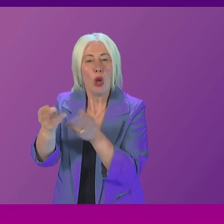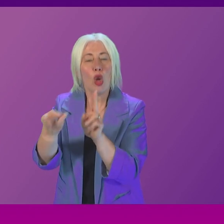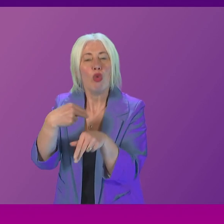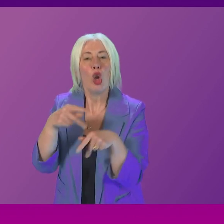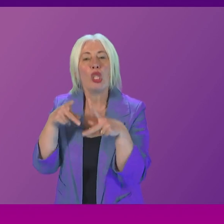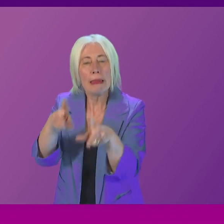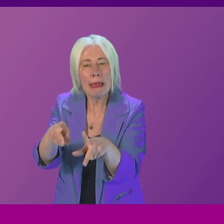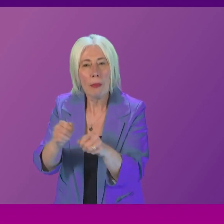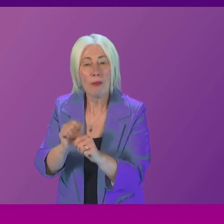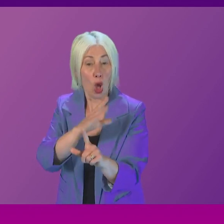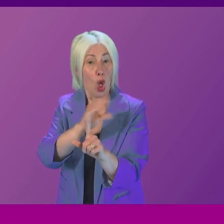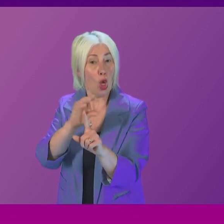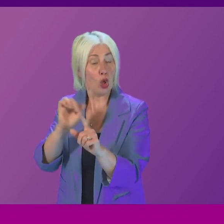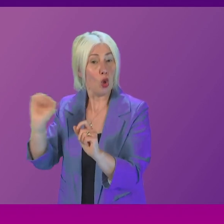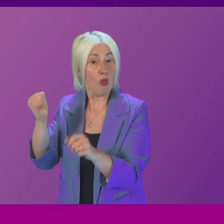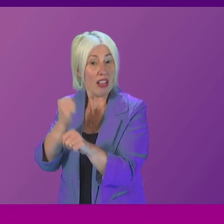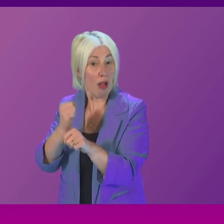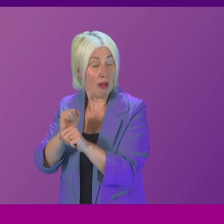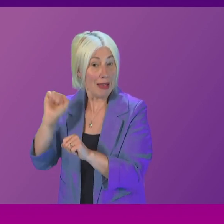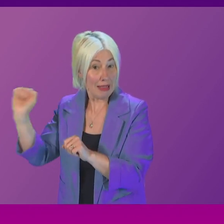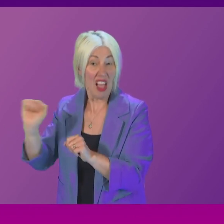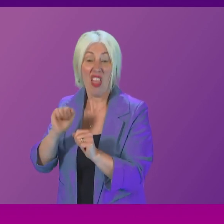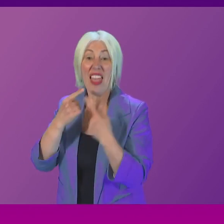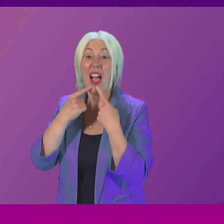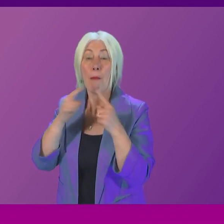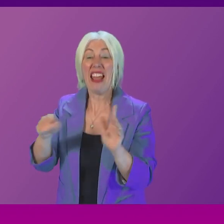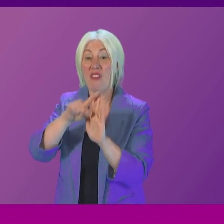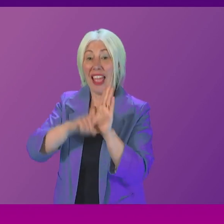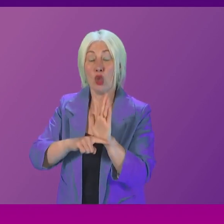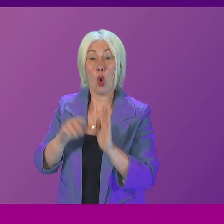Given that the Tory UK Government was elected on a manifesto commitment to have a scheme